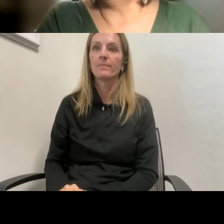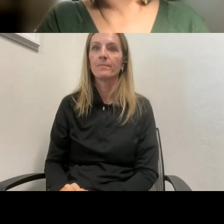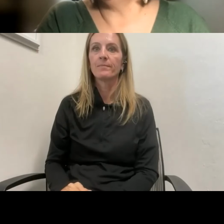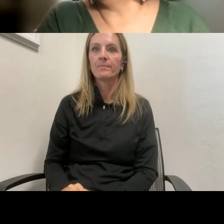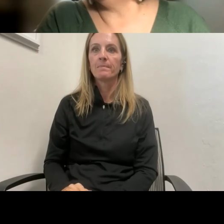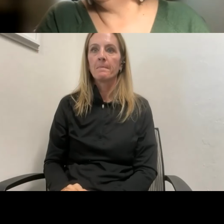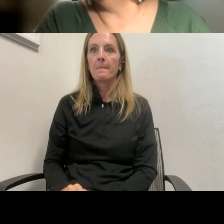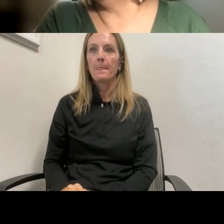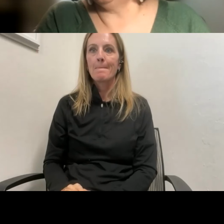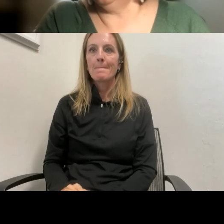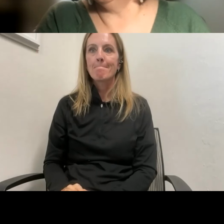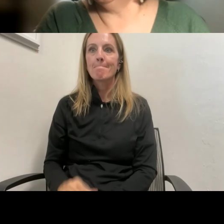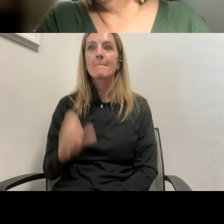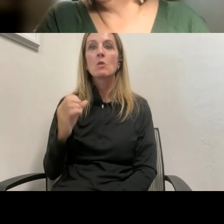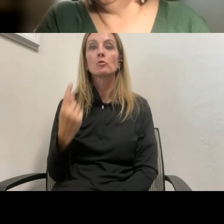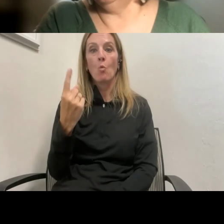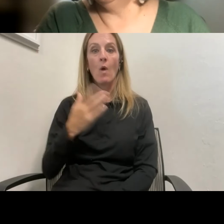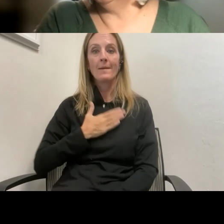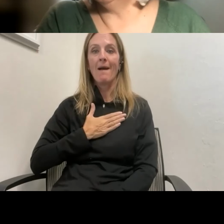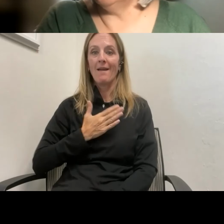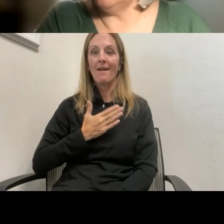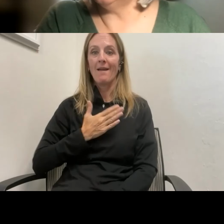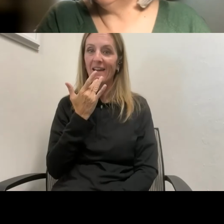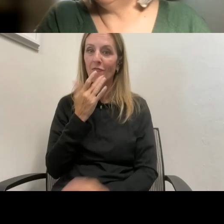So one of my favorite plans that I just love even though it's a massive